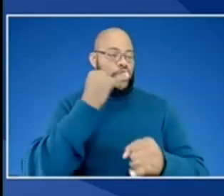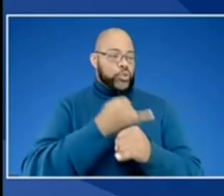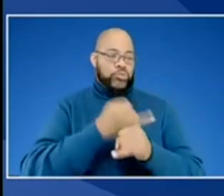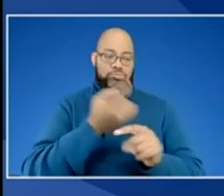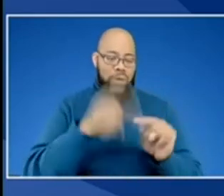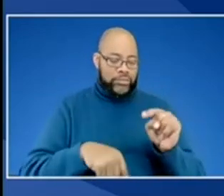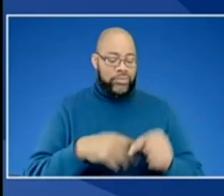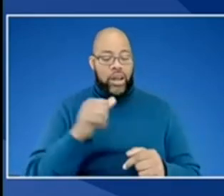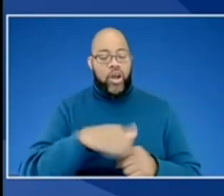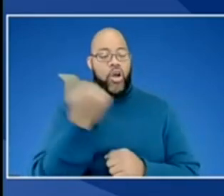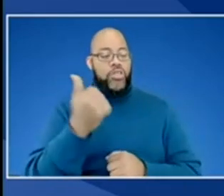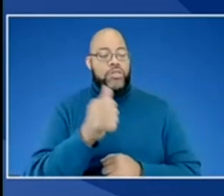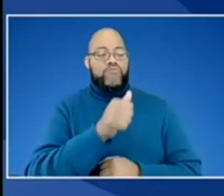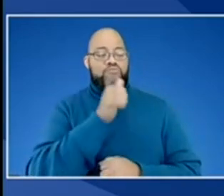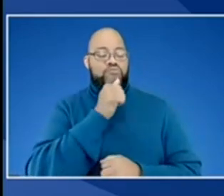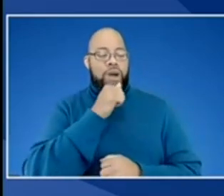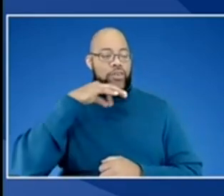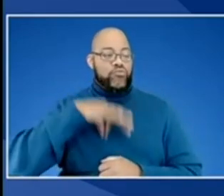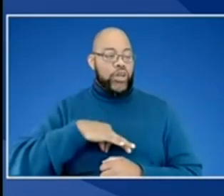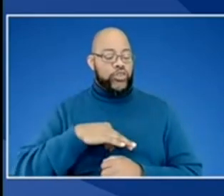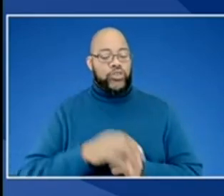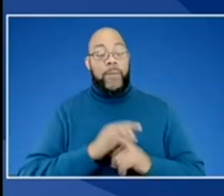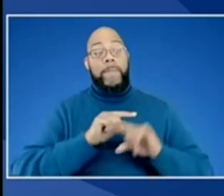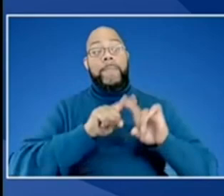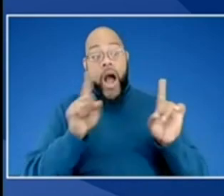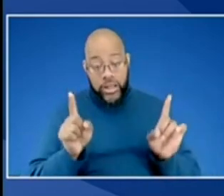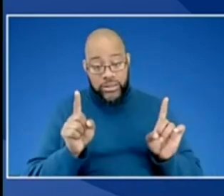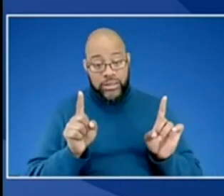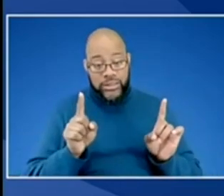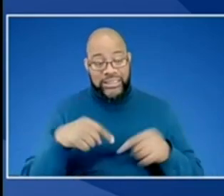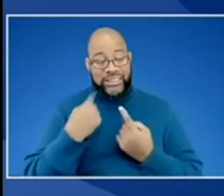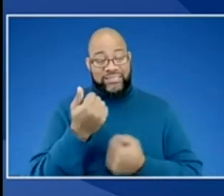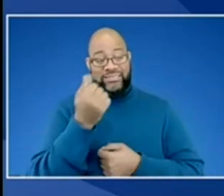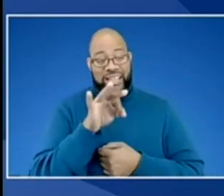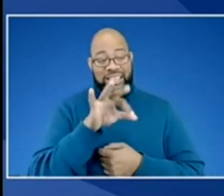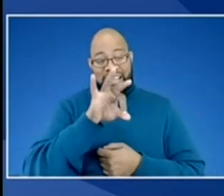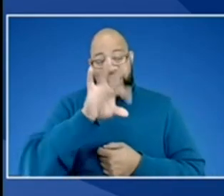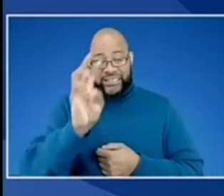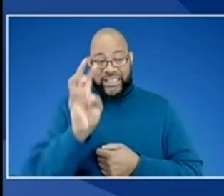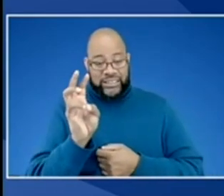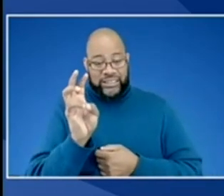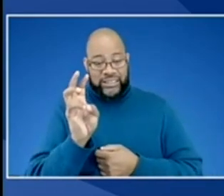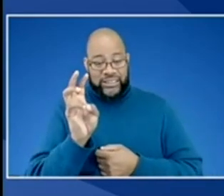private creditors. But since 1996, when the law was changed